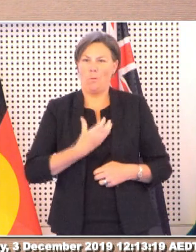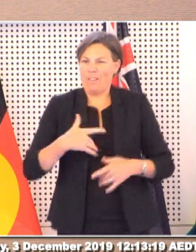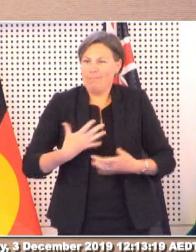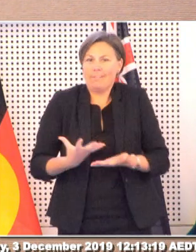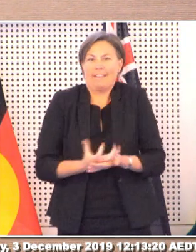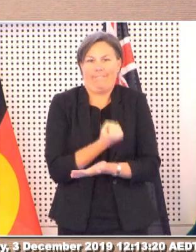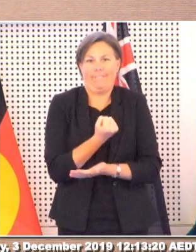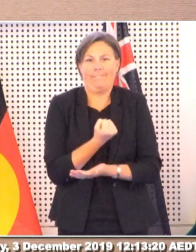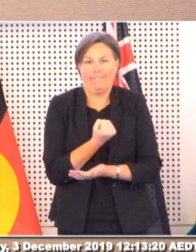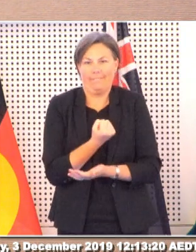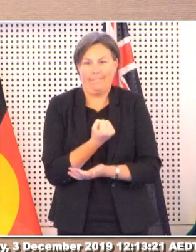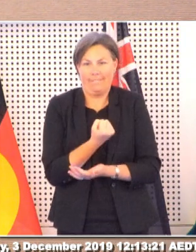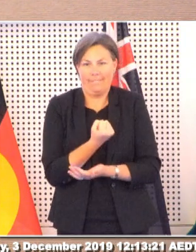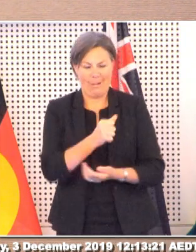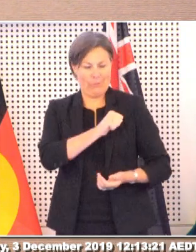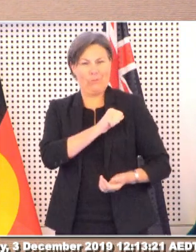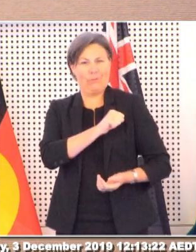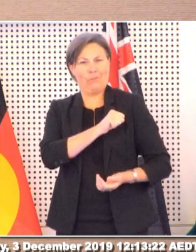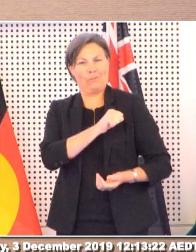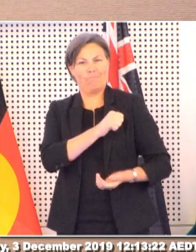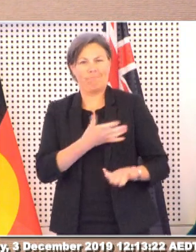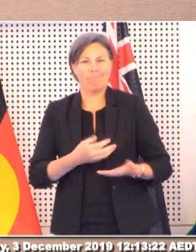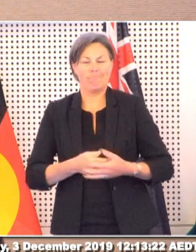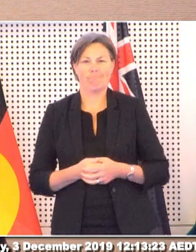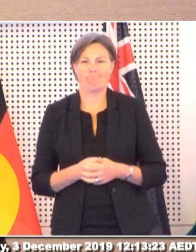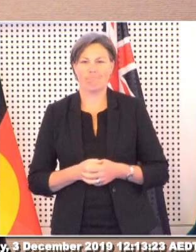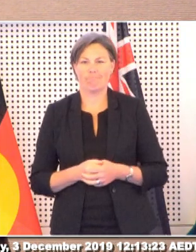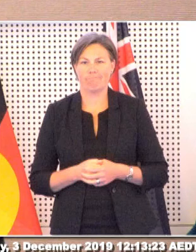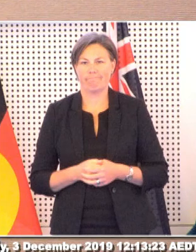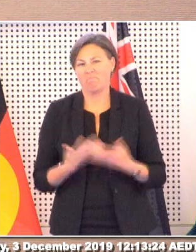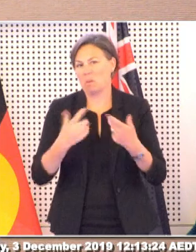setting up cultures that are – that are safer, for example.